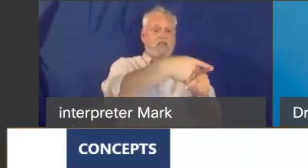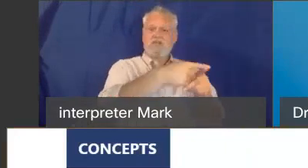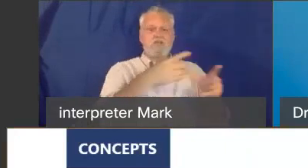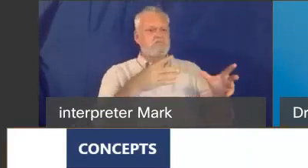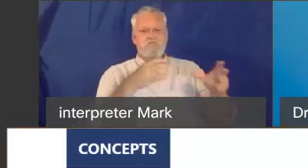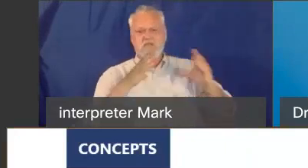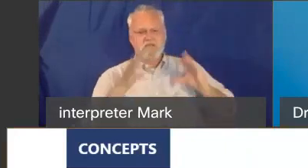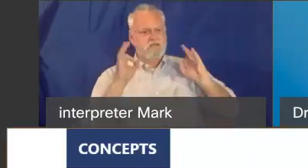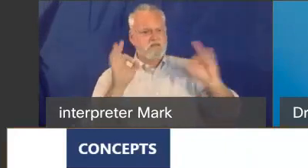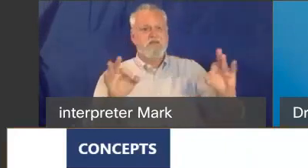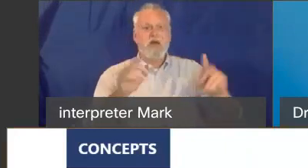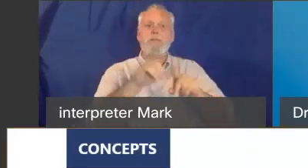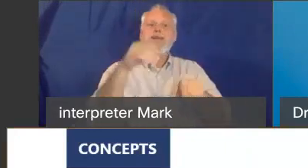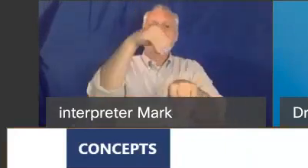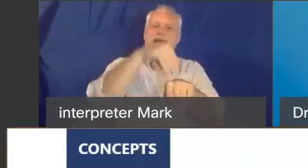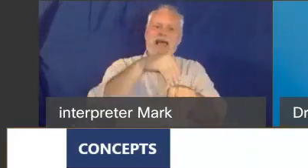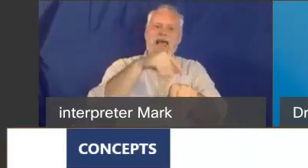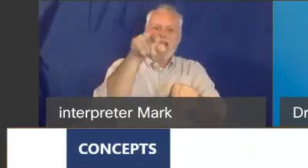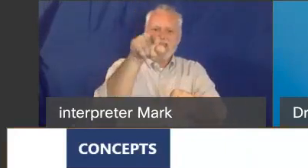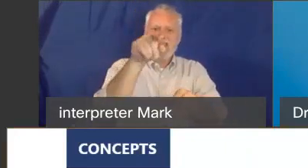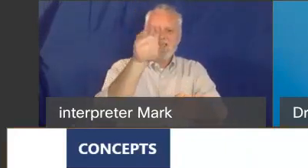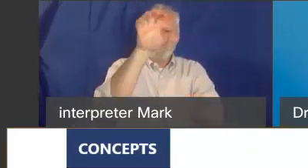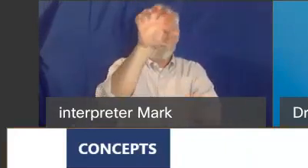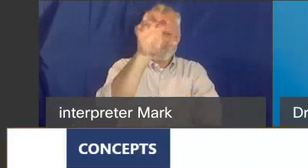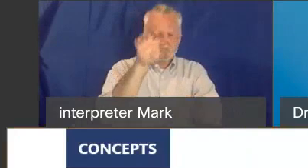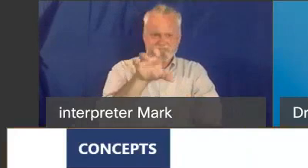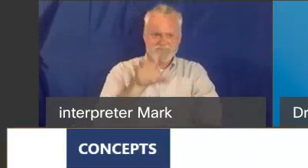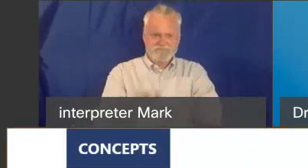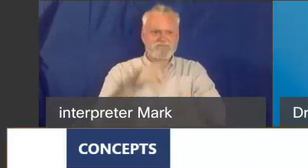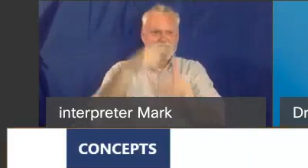But it's at these nodes, it's at intersections and points of conflict.